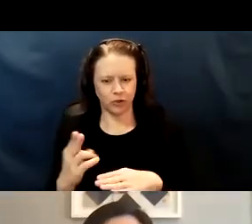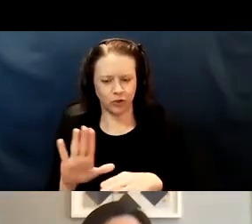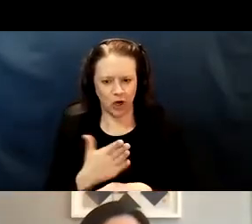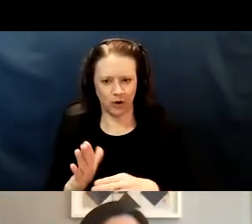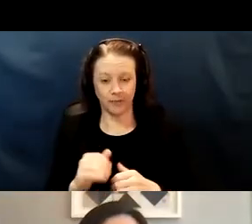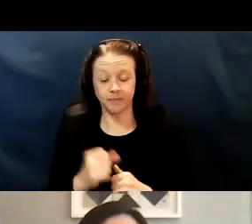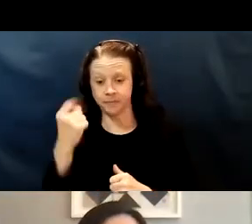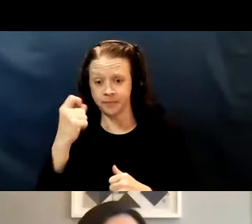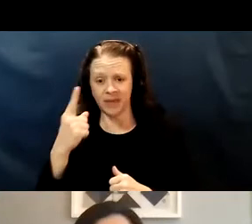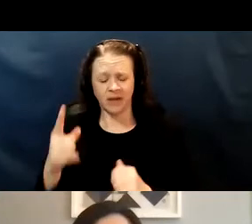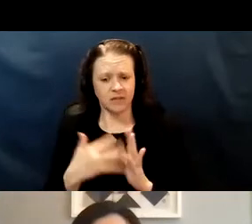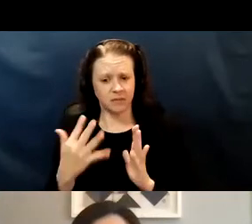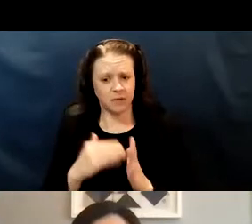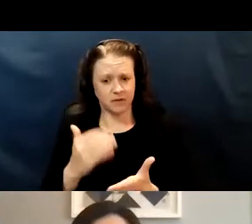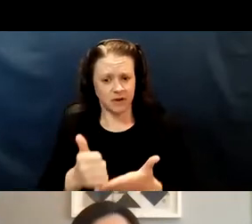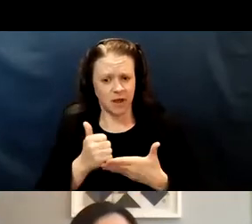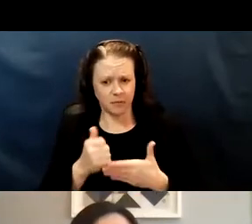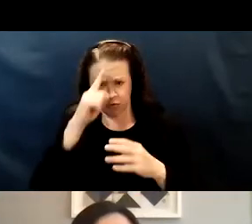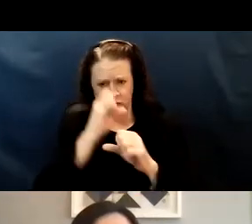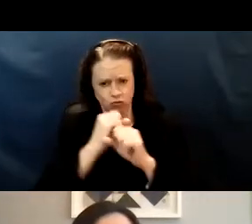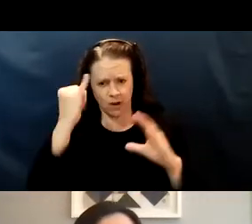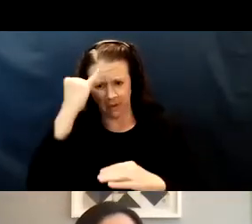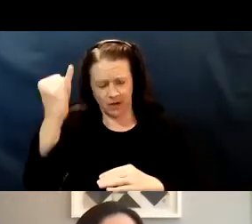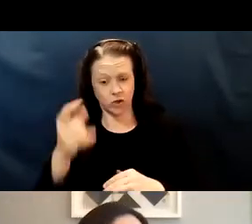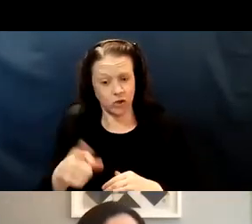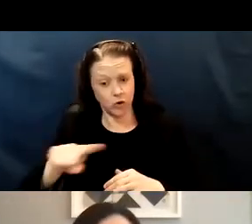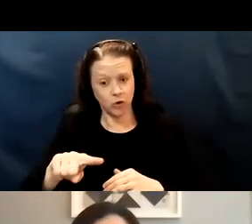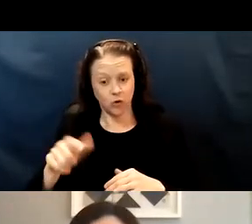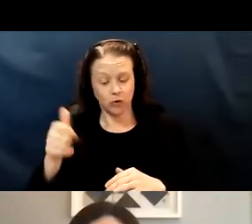helpful sometimes to just imagine that you are speaking on the